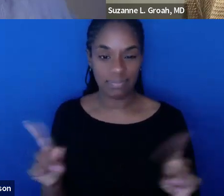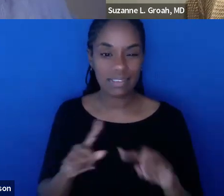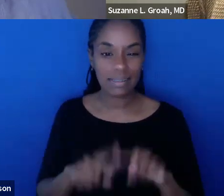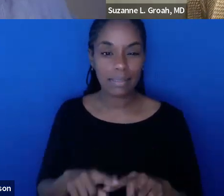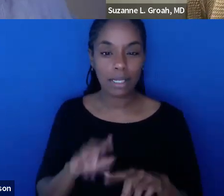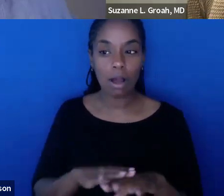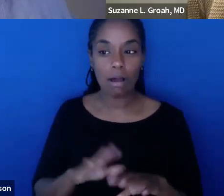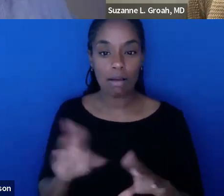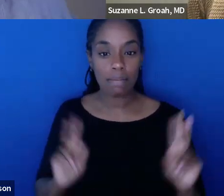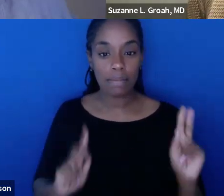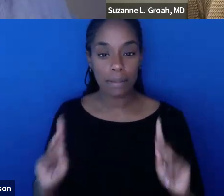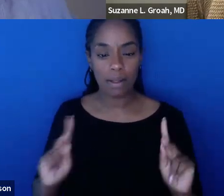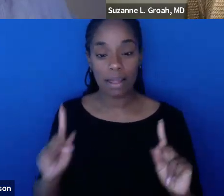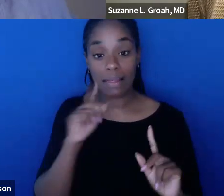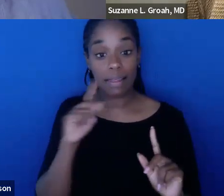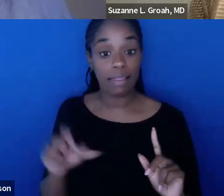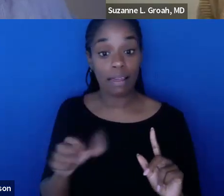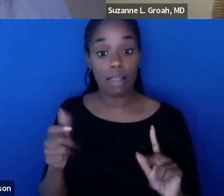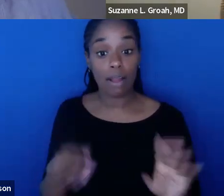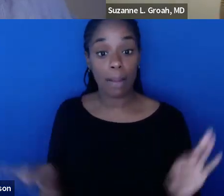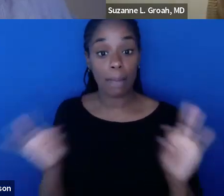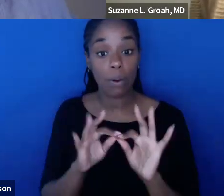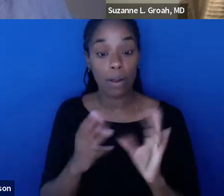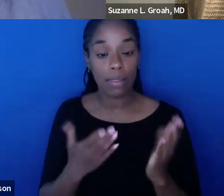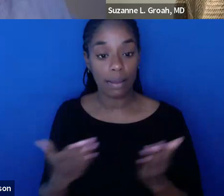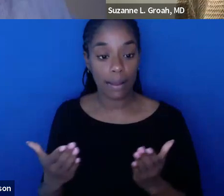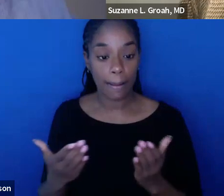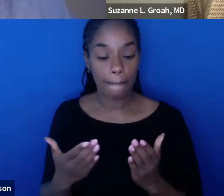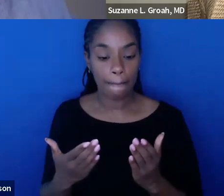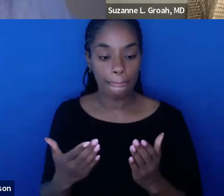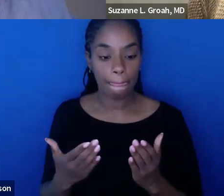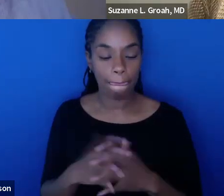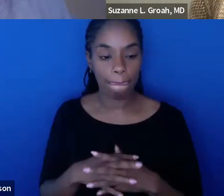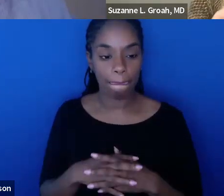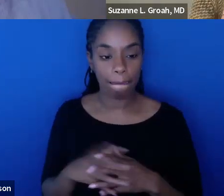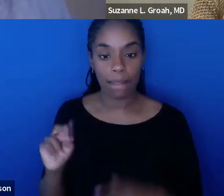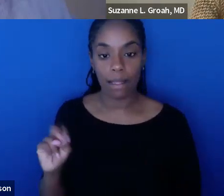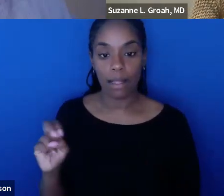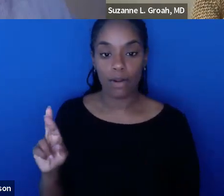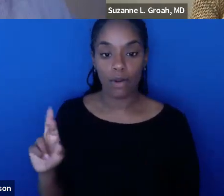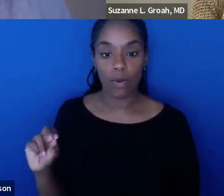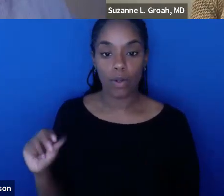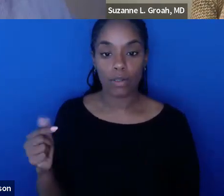And I think the other really important thing is, neurogenic bladder is not stagnant.